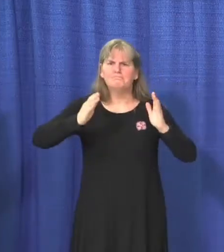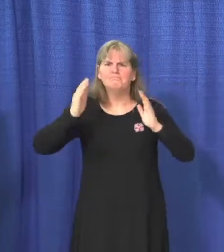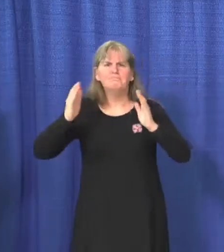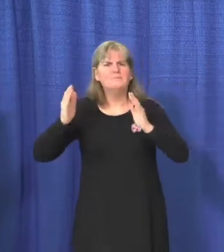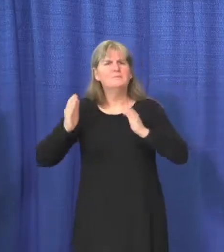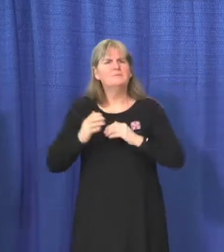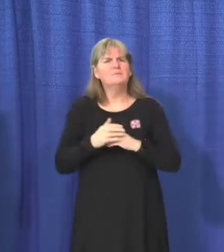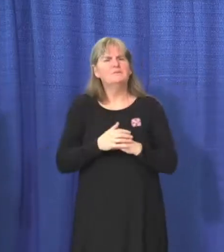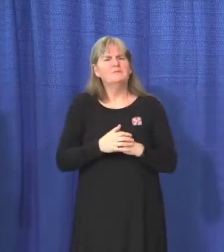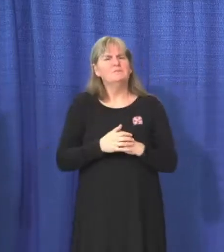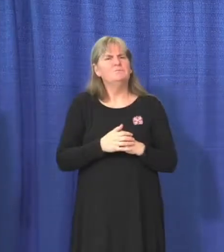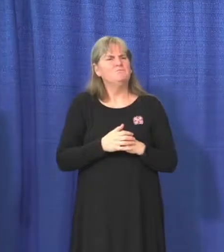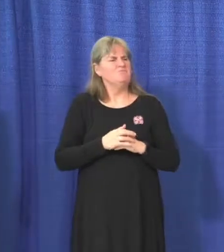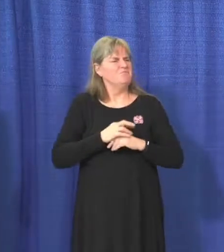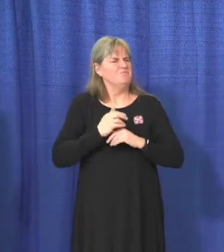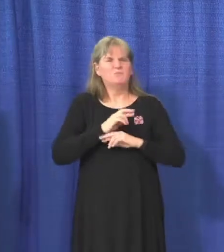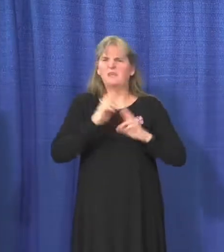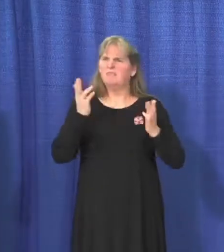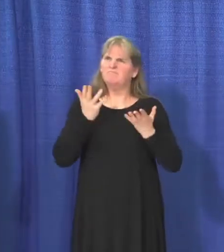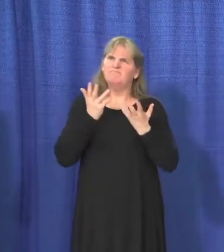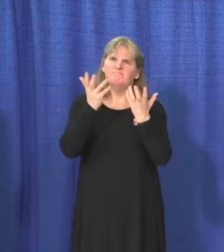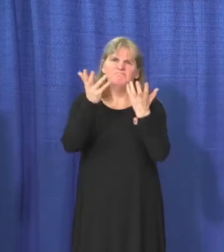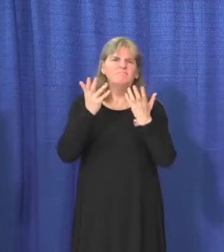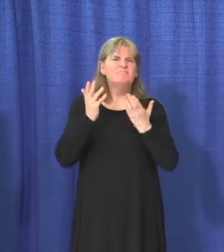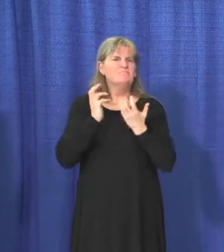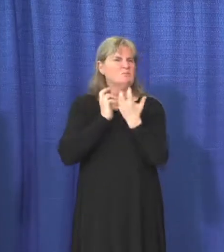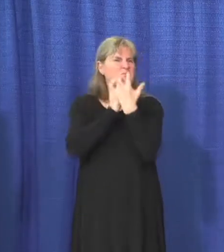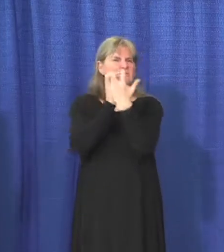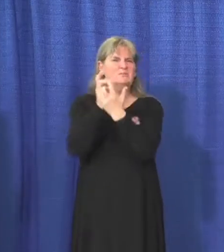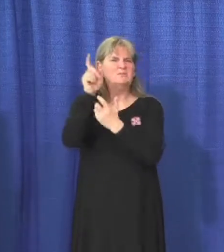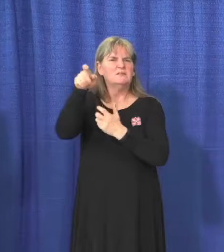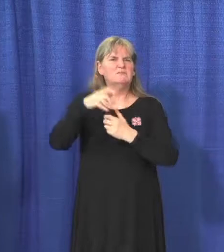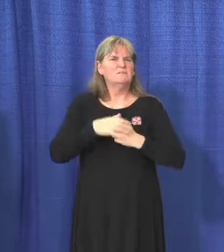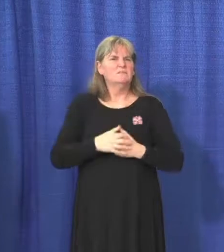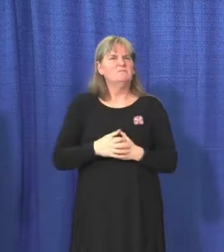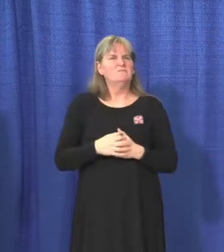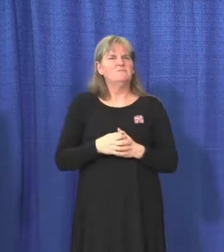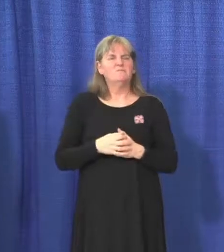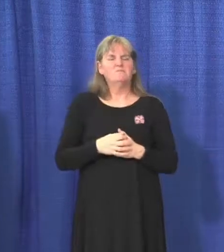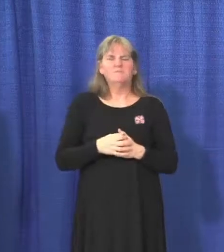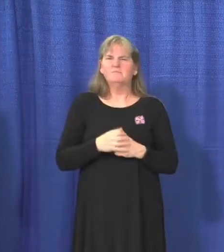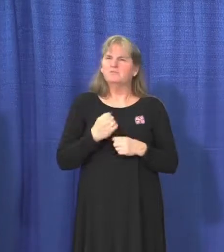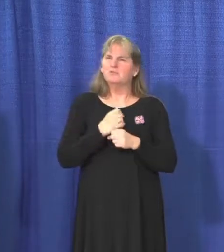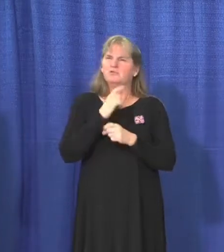every day to respond. And to ensure that when an